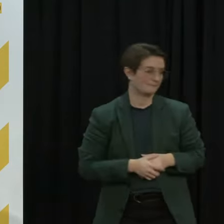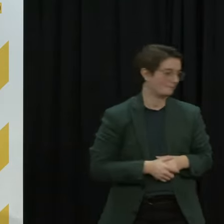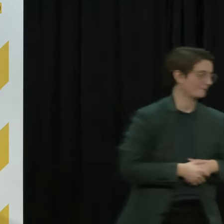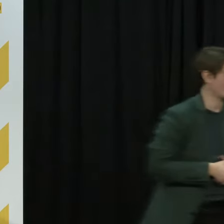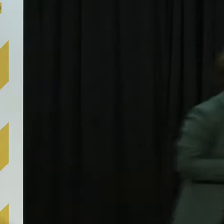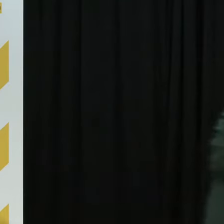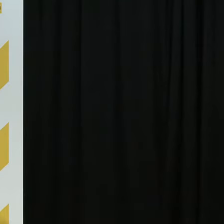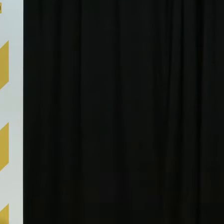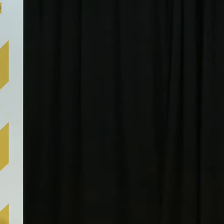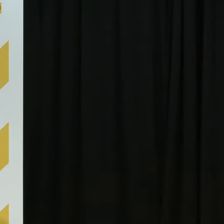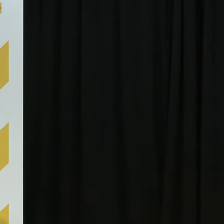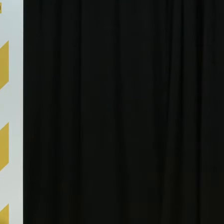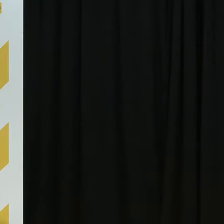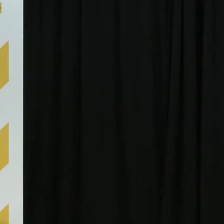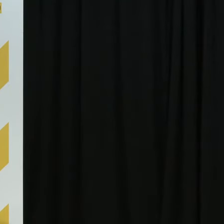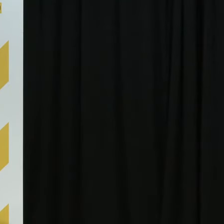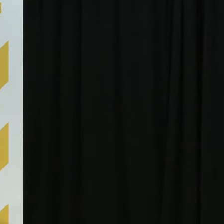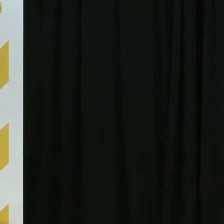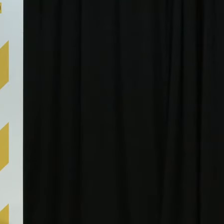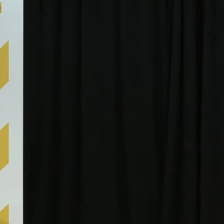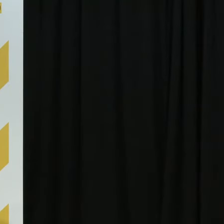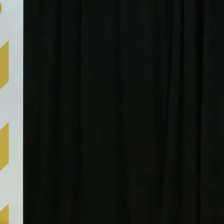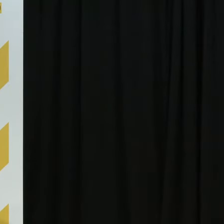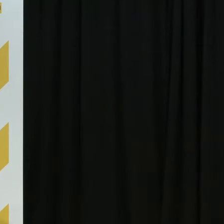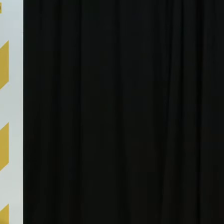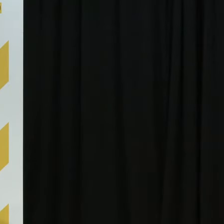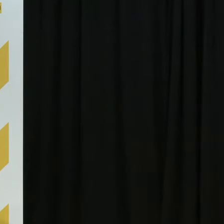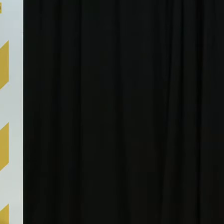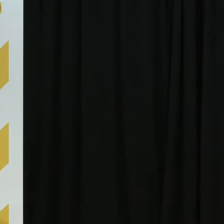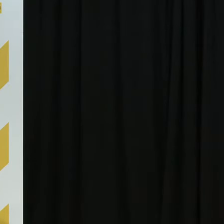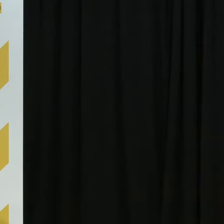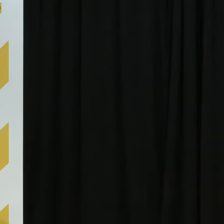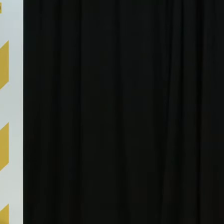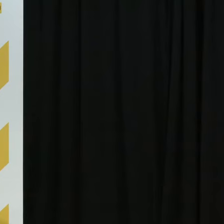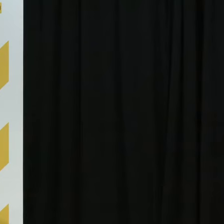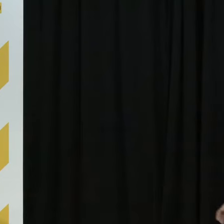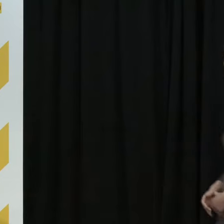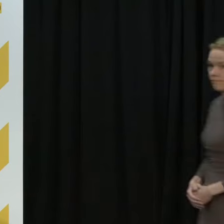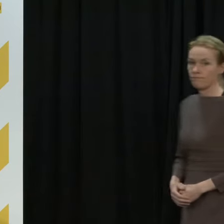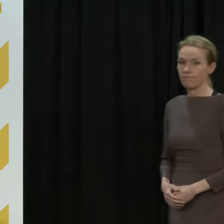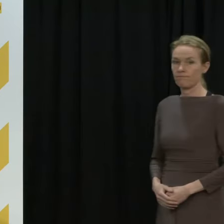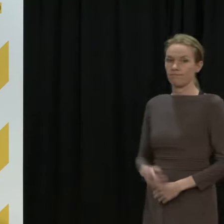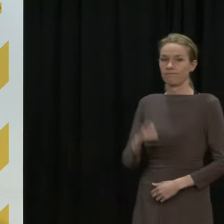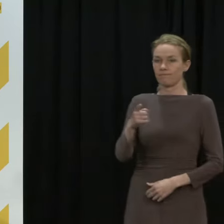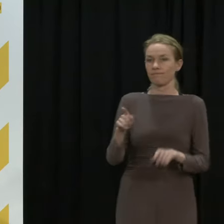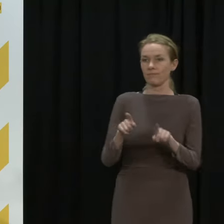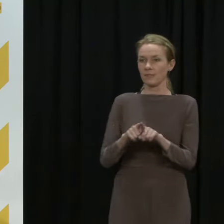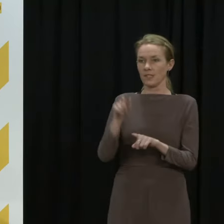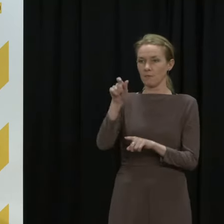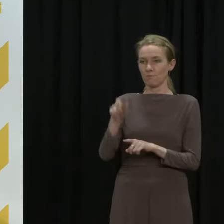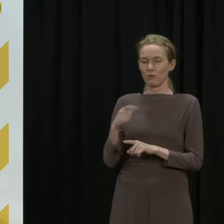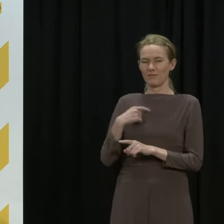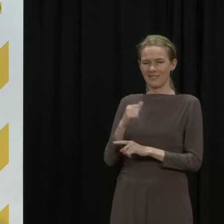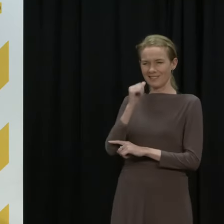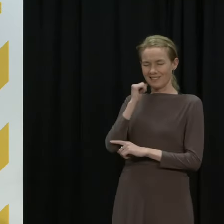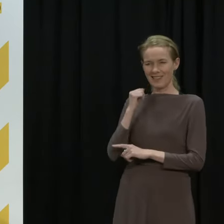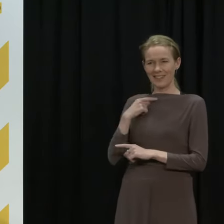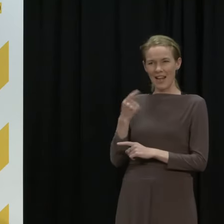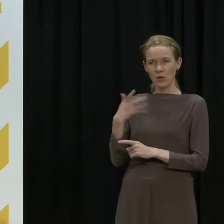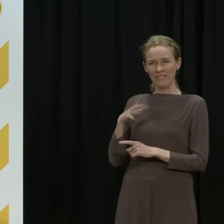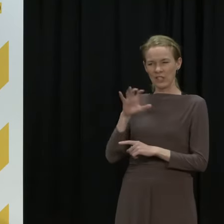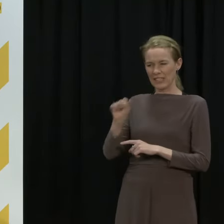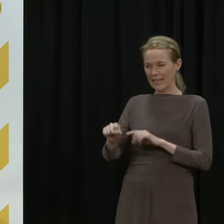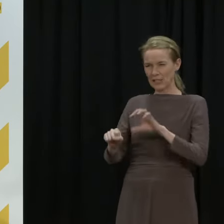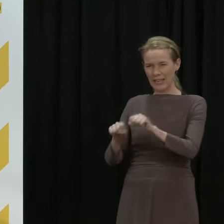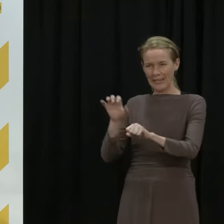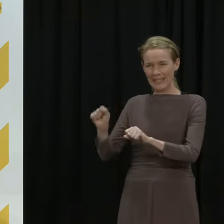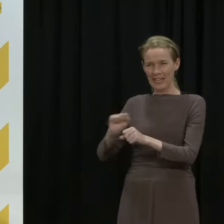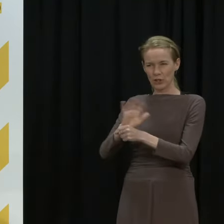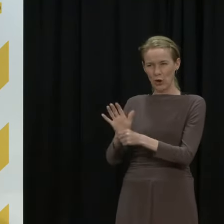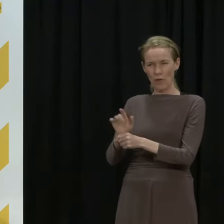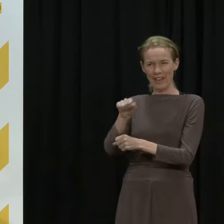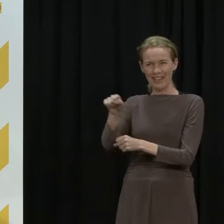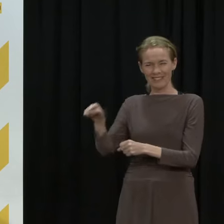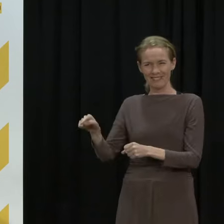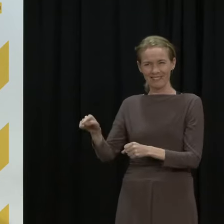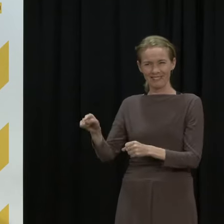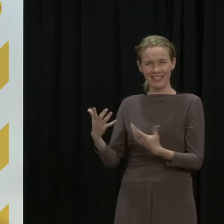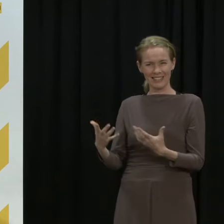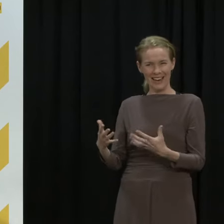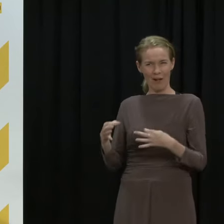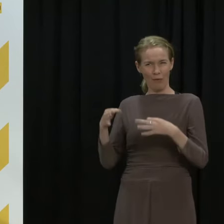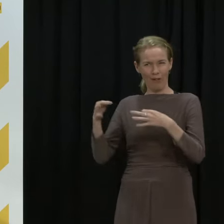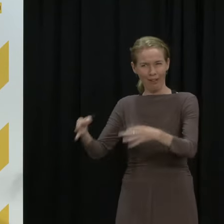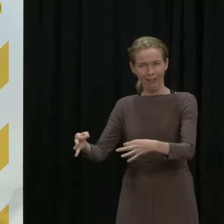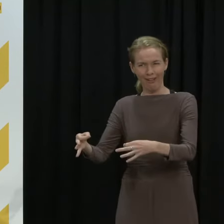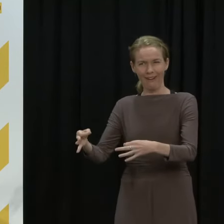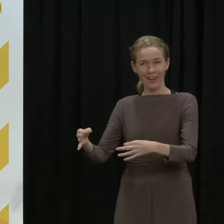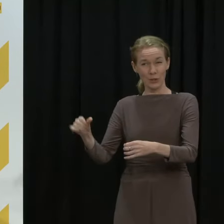So that's why we've put the